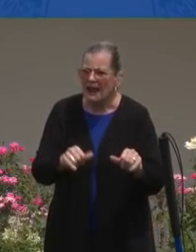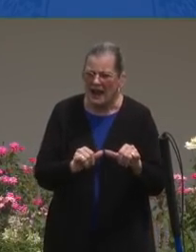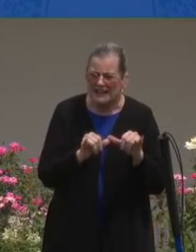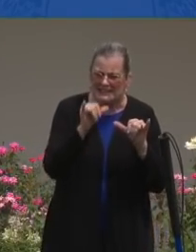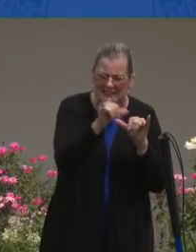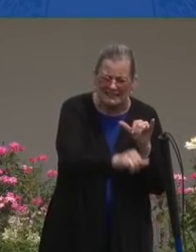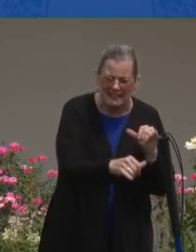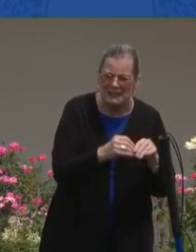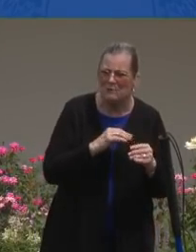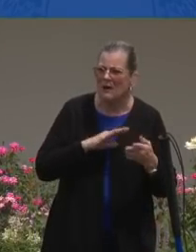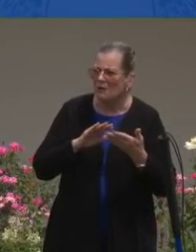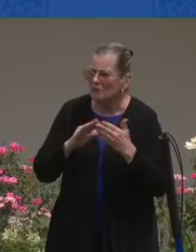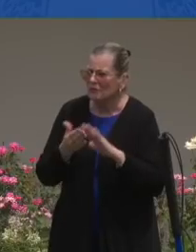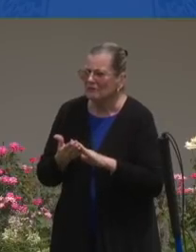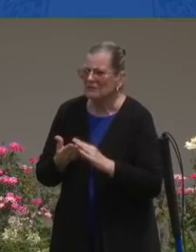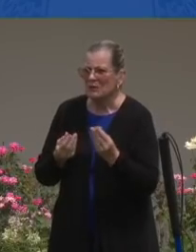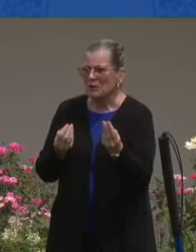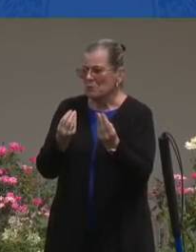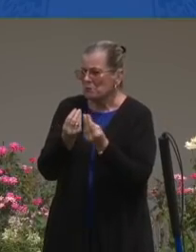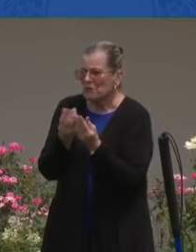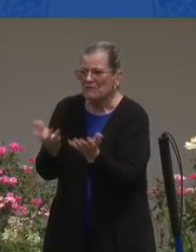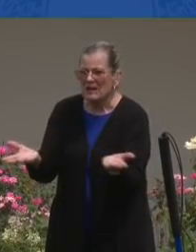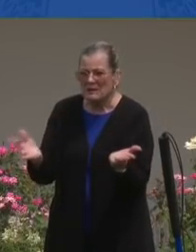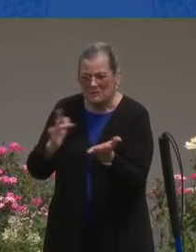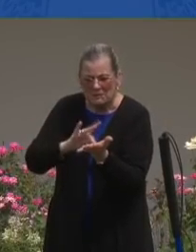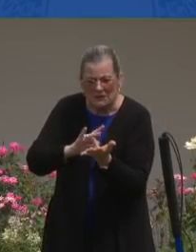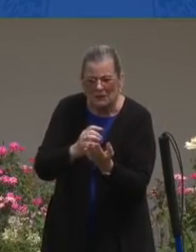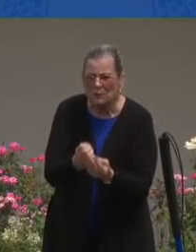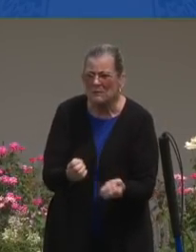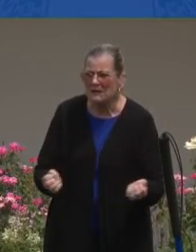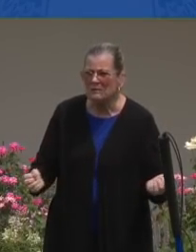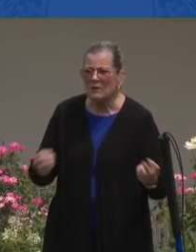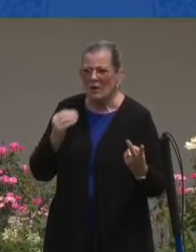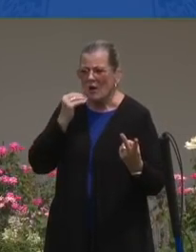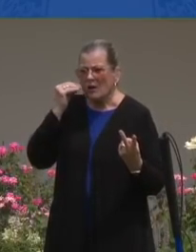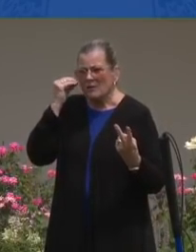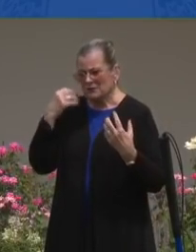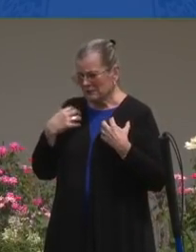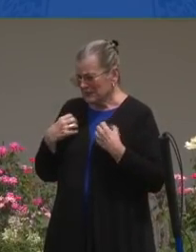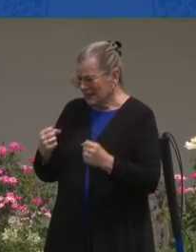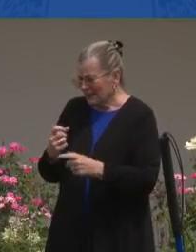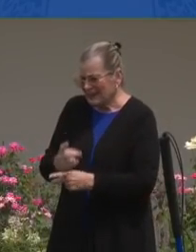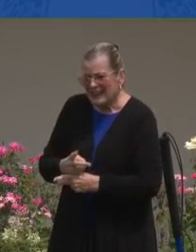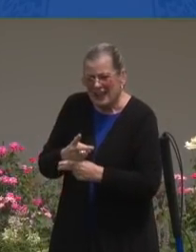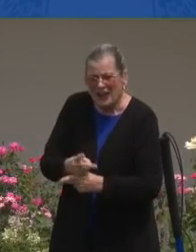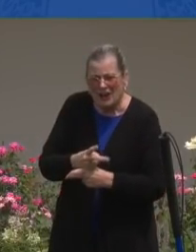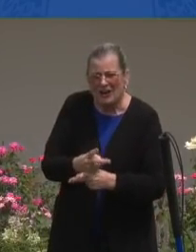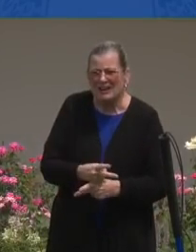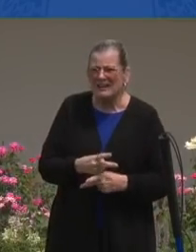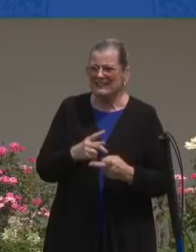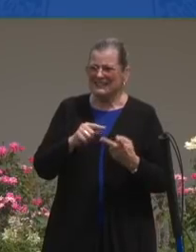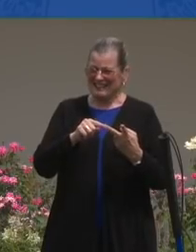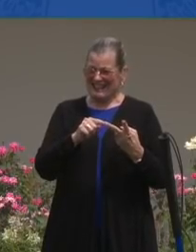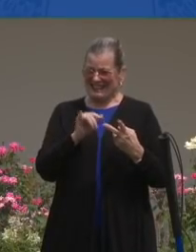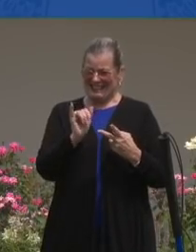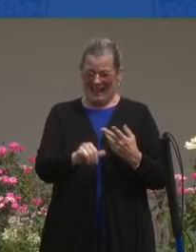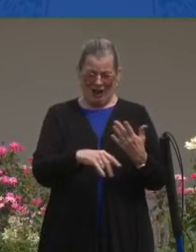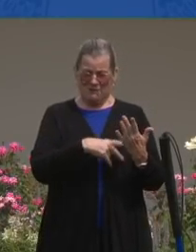home modifications and home health care services, a program that is made possible by the ADA.